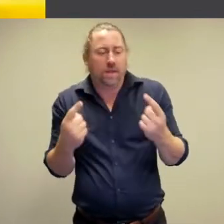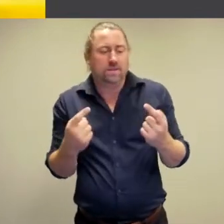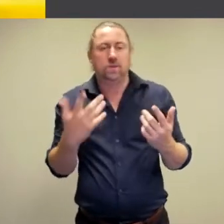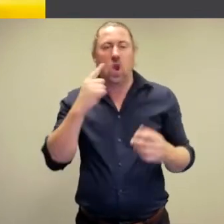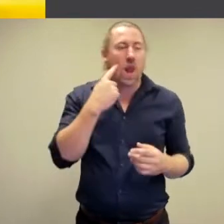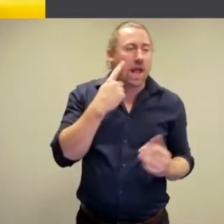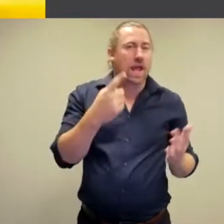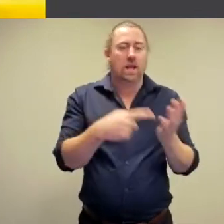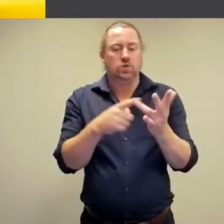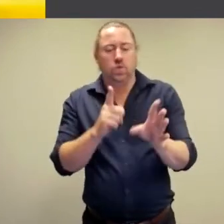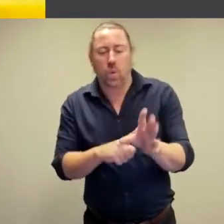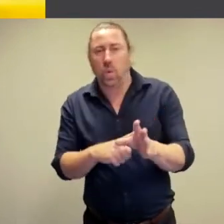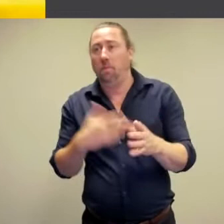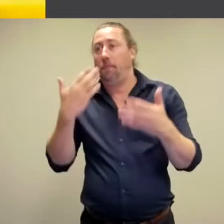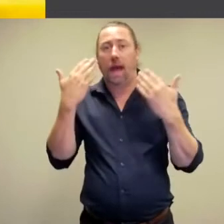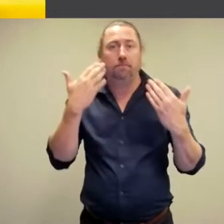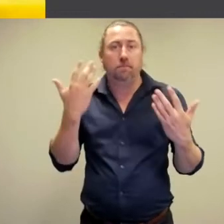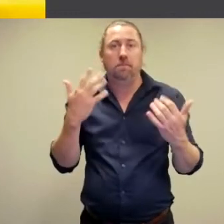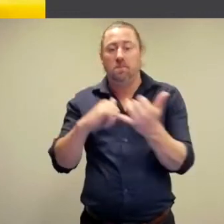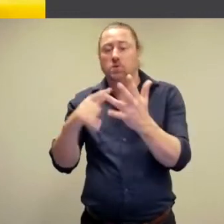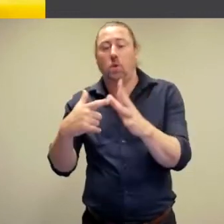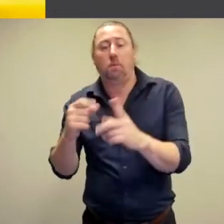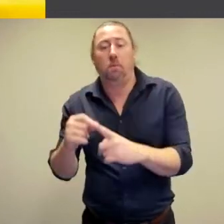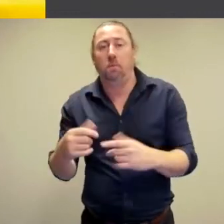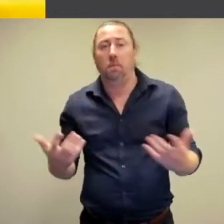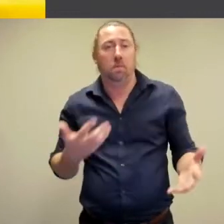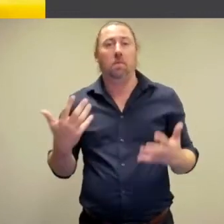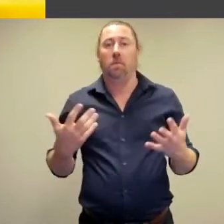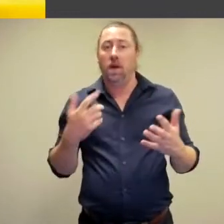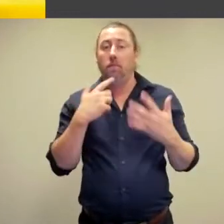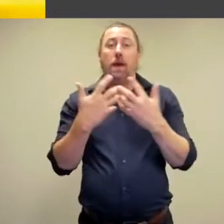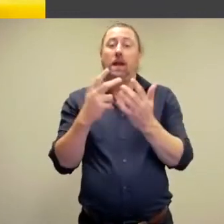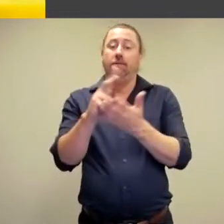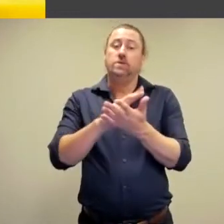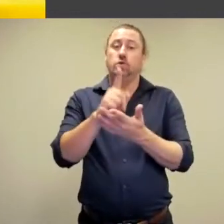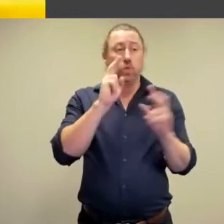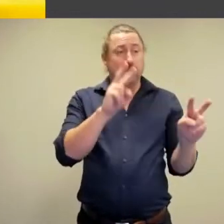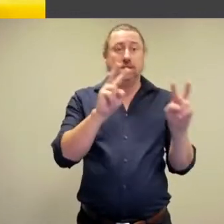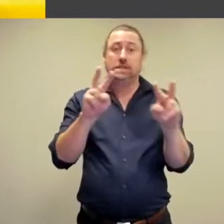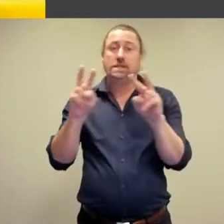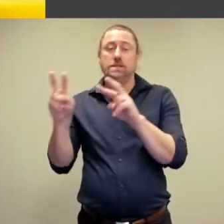toys, makeup, soaps. In a lot of these